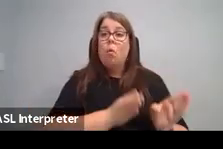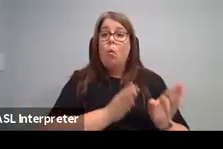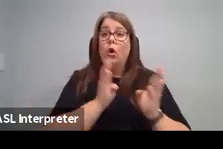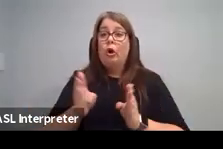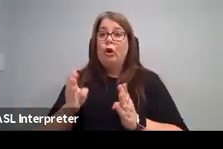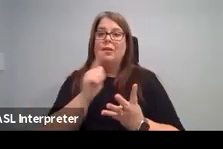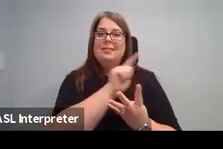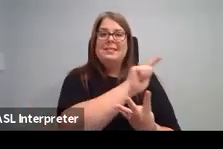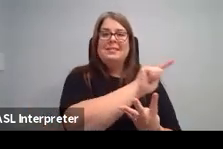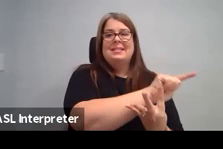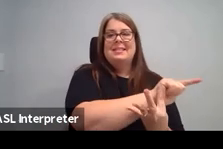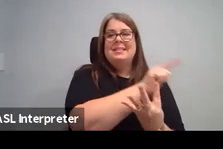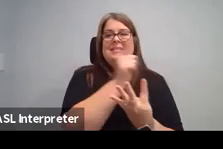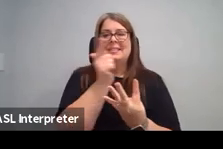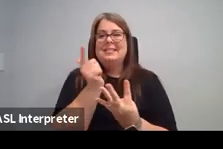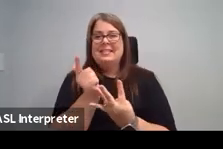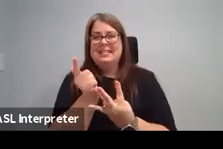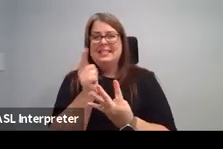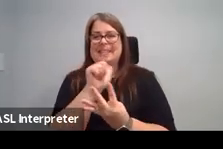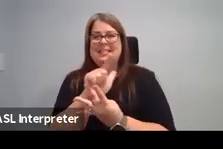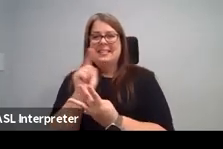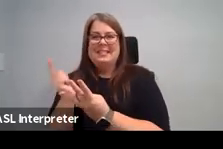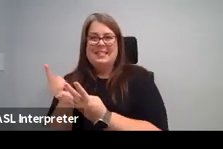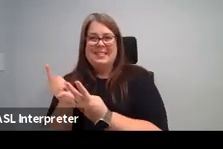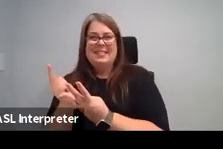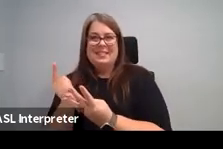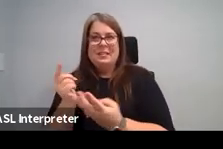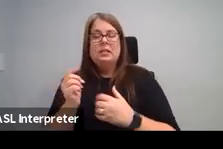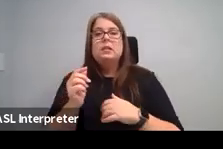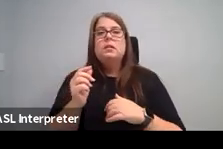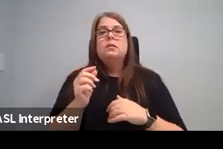Jewyl Alderson Clarke, SDCOE: Does that make sense. It kind of makes sense to me. And then the Friday being every other